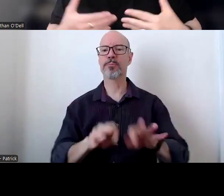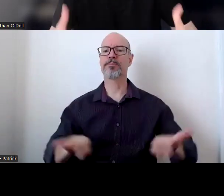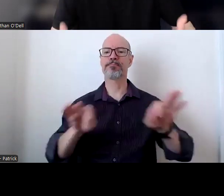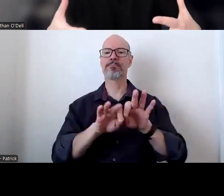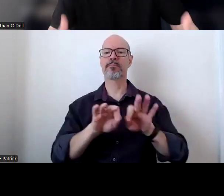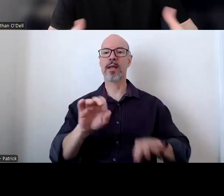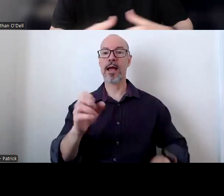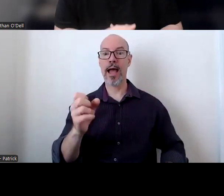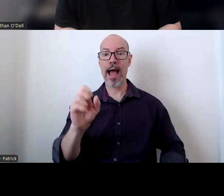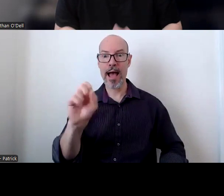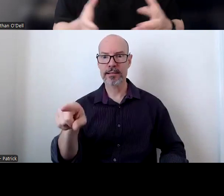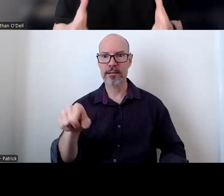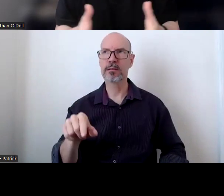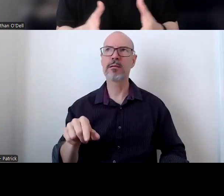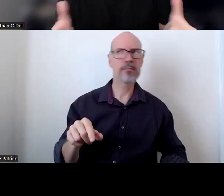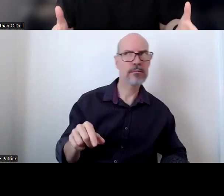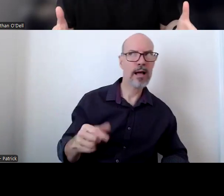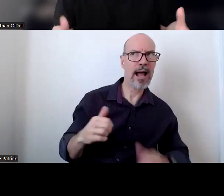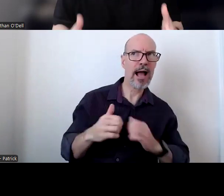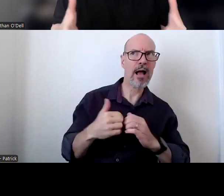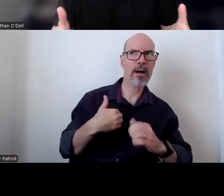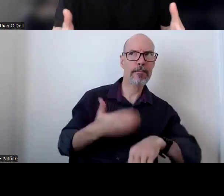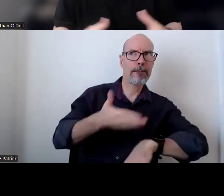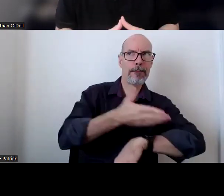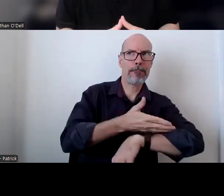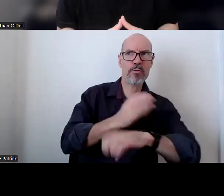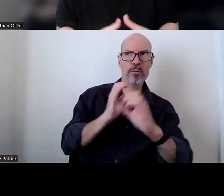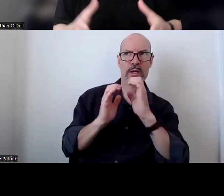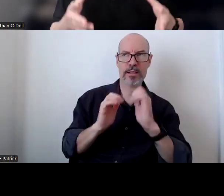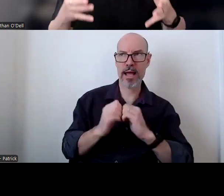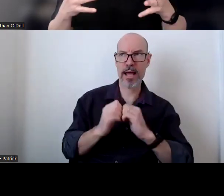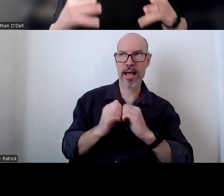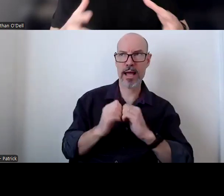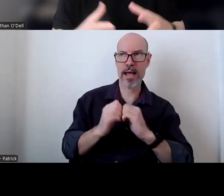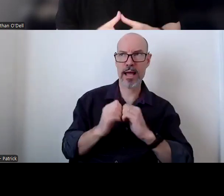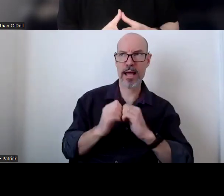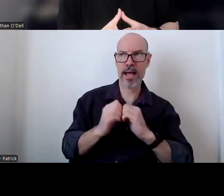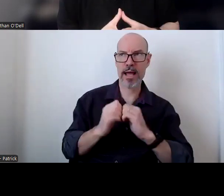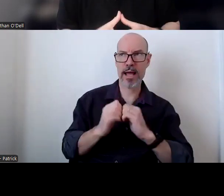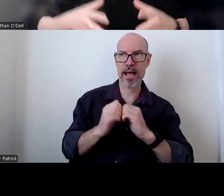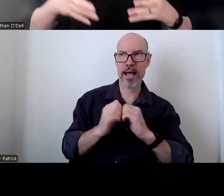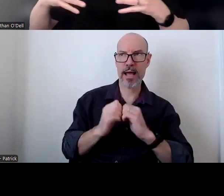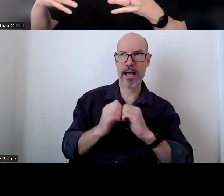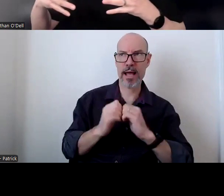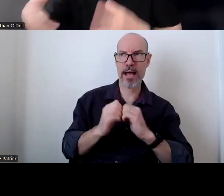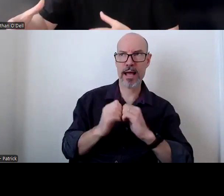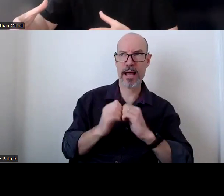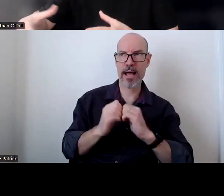person, what do you need from me to improve communication. People are not offended. They are flattered.